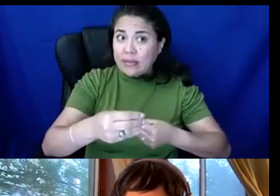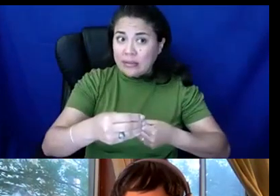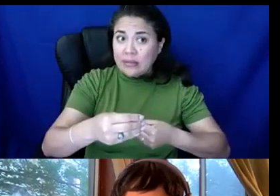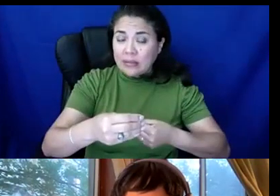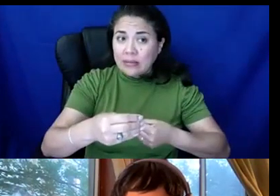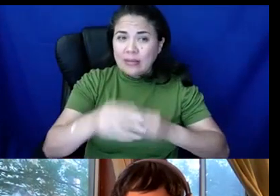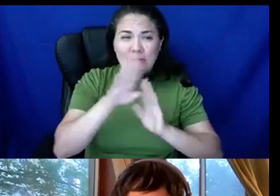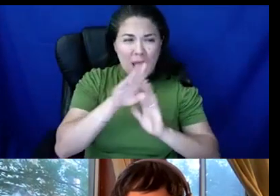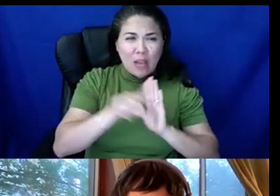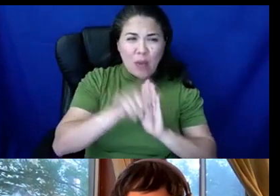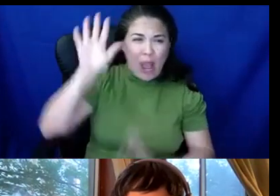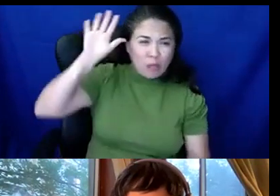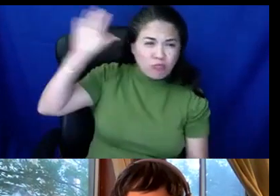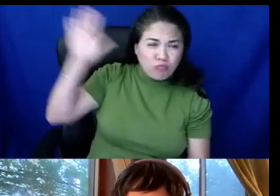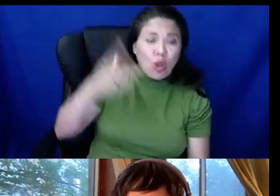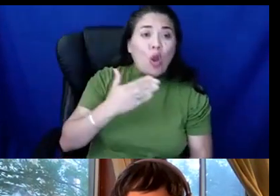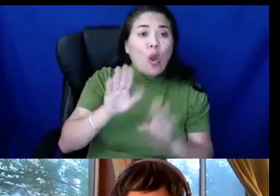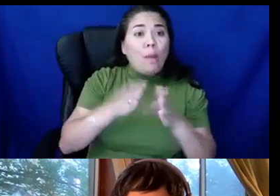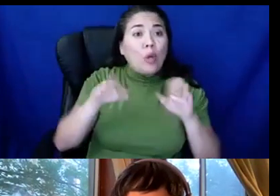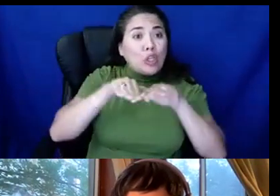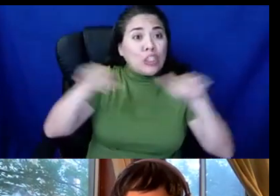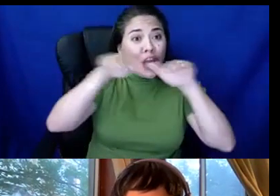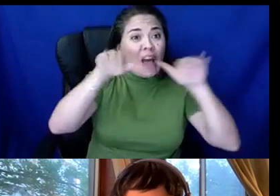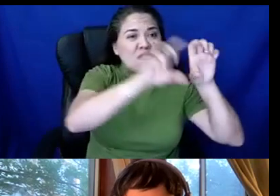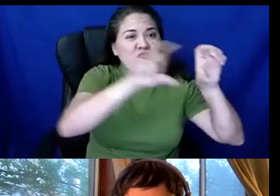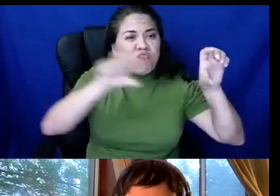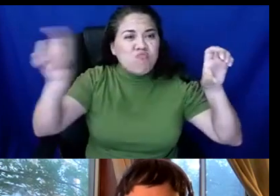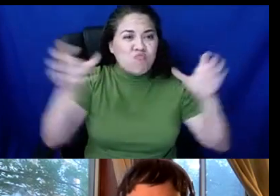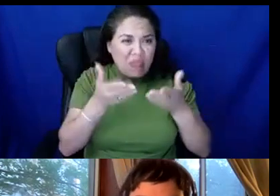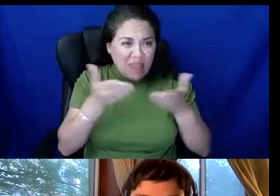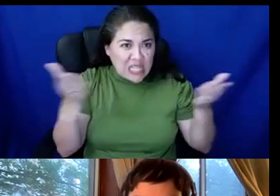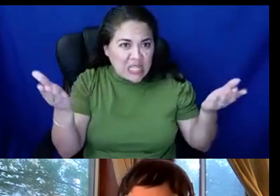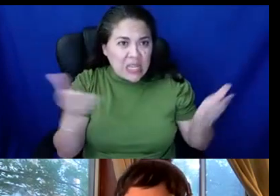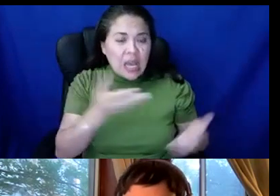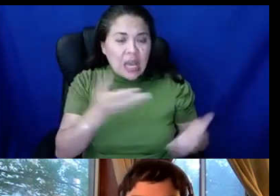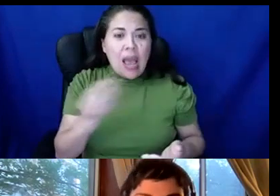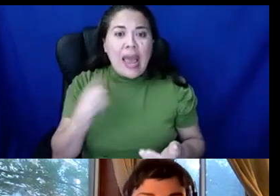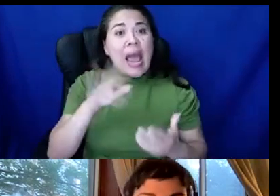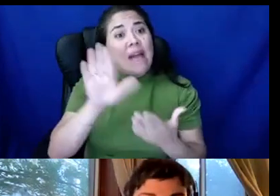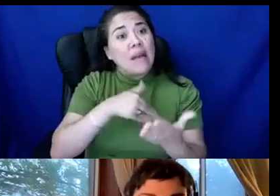Leslie McIntosh: behind me there's like a bookshelf of things. Leslie McIntosh: And like this painting up above me.